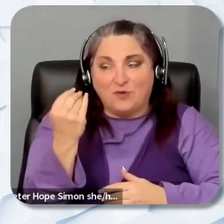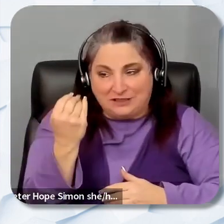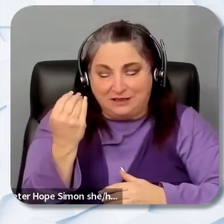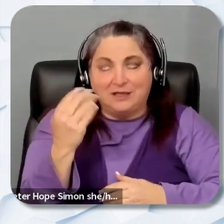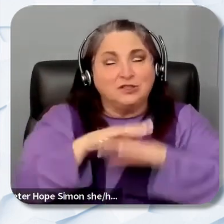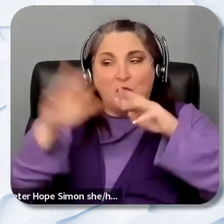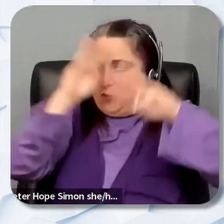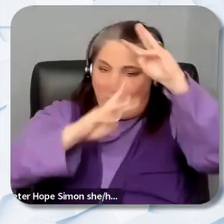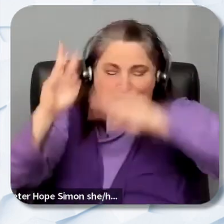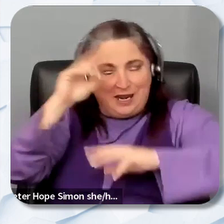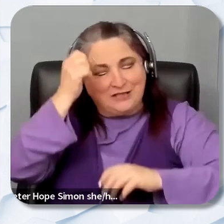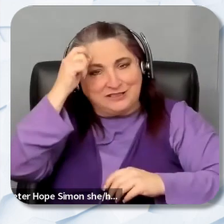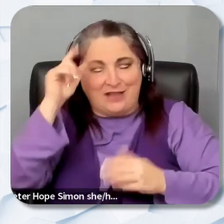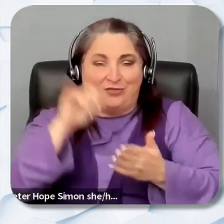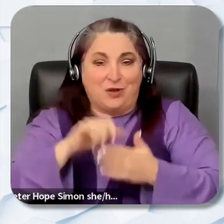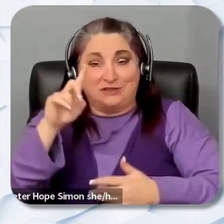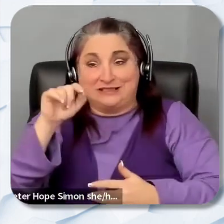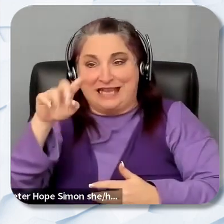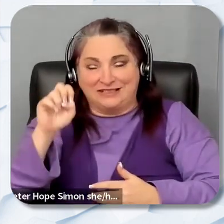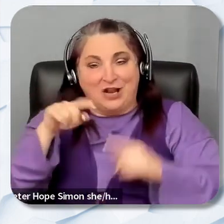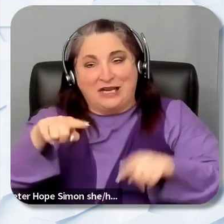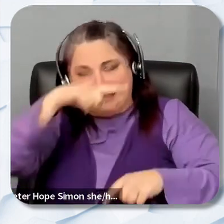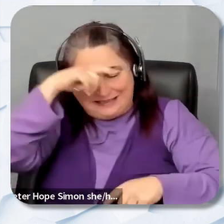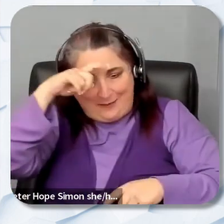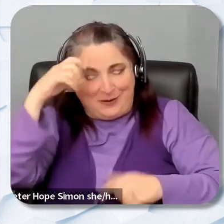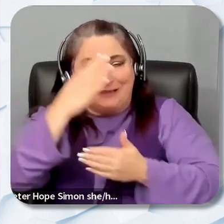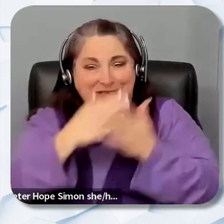I do understand that those dates are in the summer, and some districts are off in the